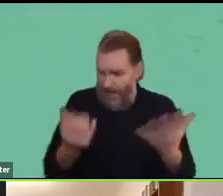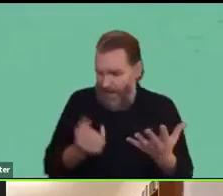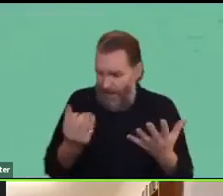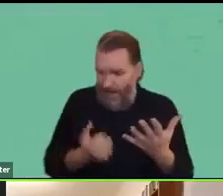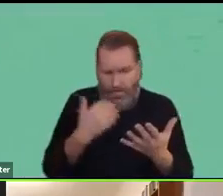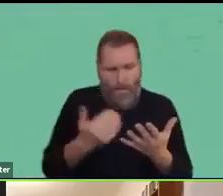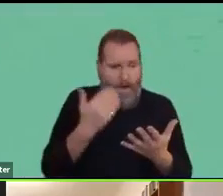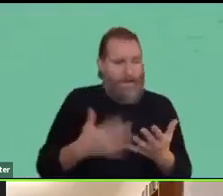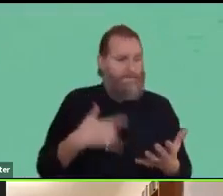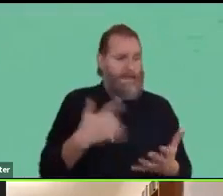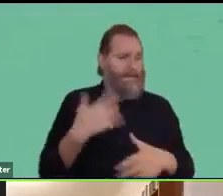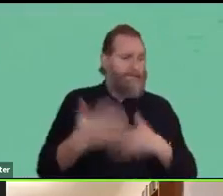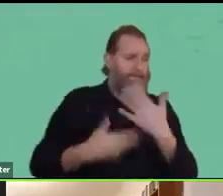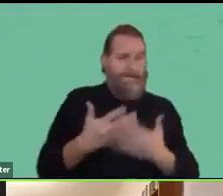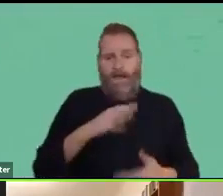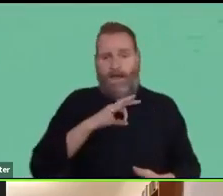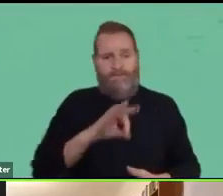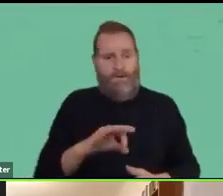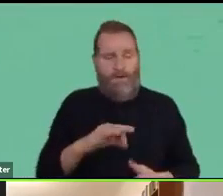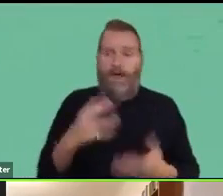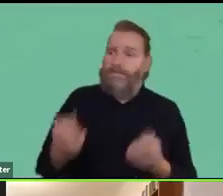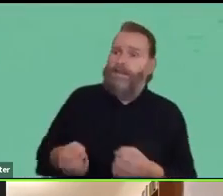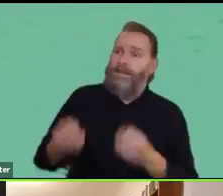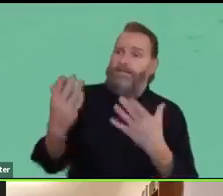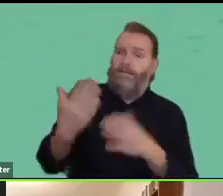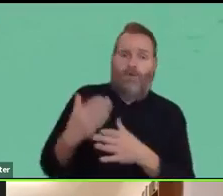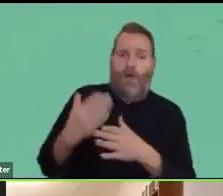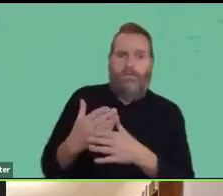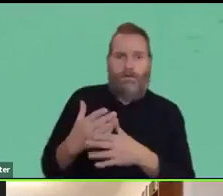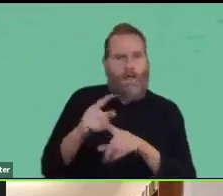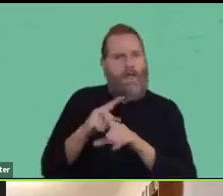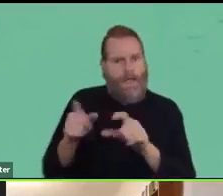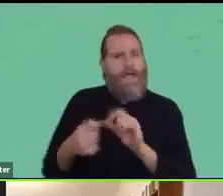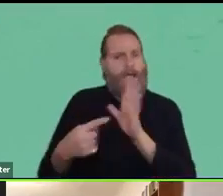and people who have played such a vital role so Fran I’ll finish by saying